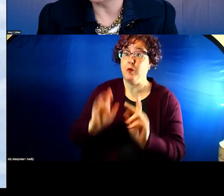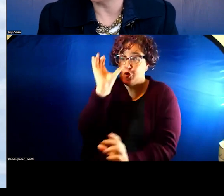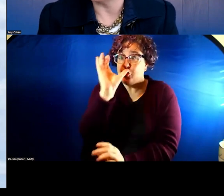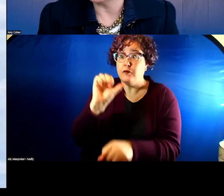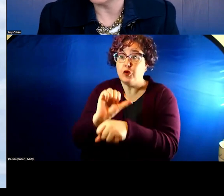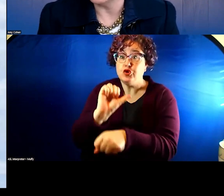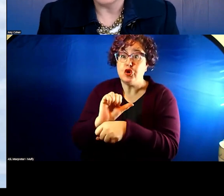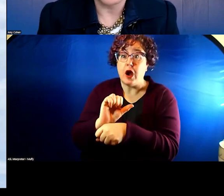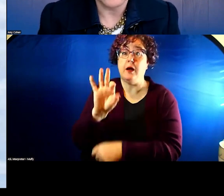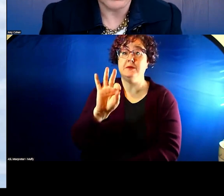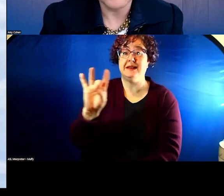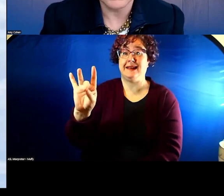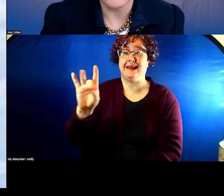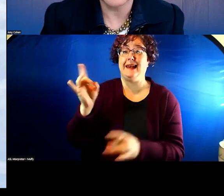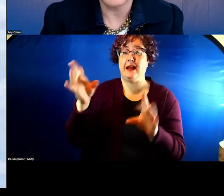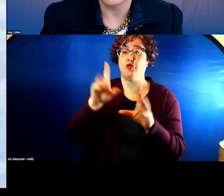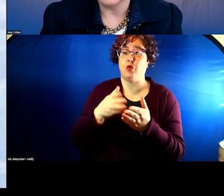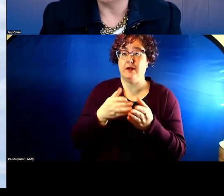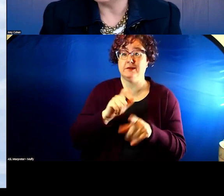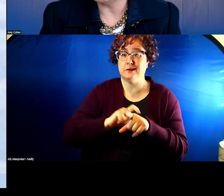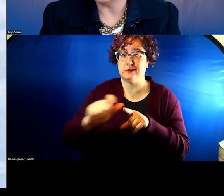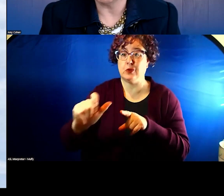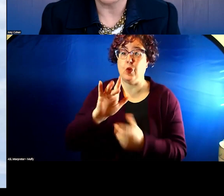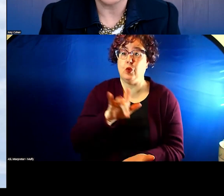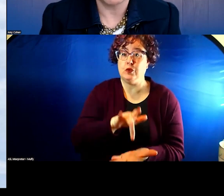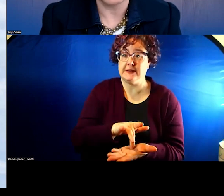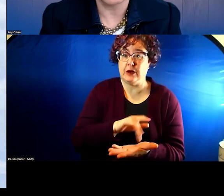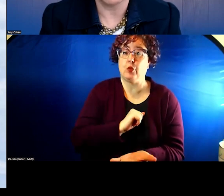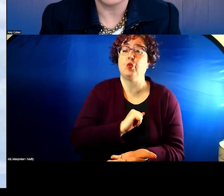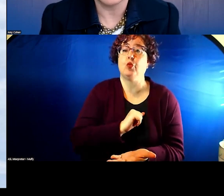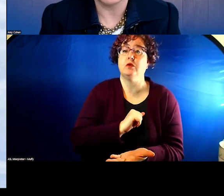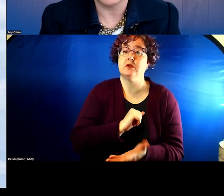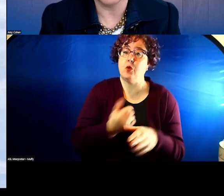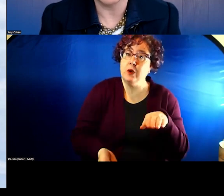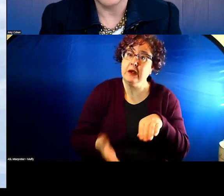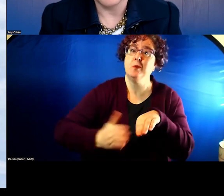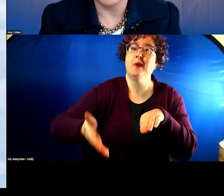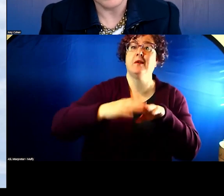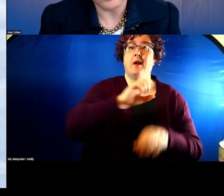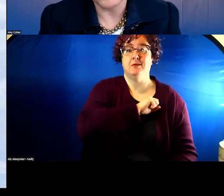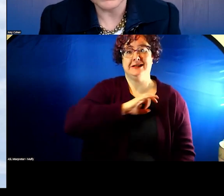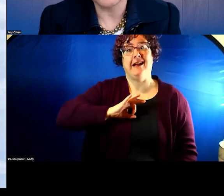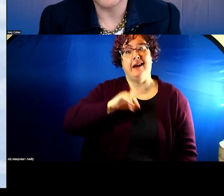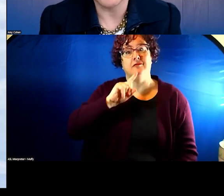CENTERS. THERE IS JOBS THAT ARE THROUGHOUT. WE NEED TO BUILD UP THE STAFFING SO WE CAN GET A REALLY STRONG